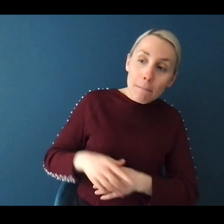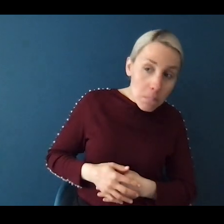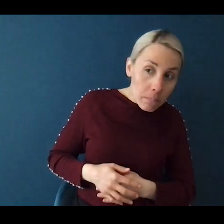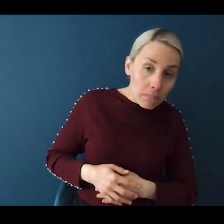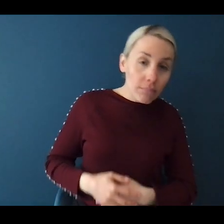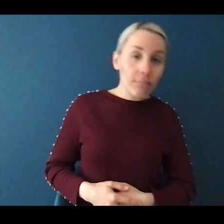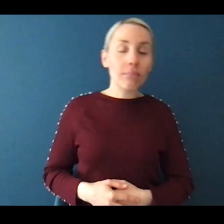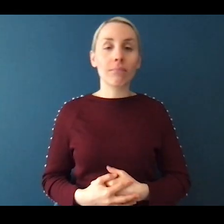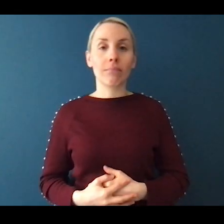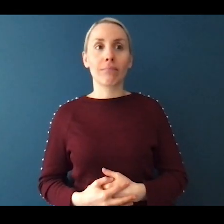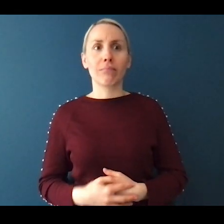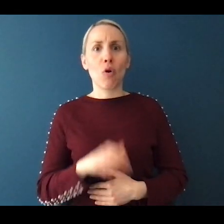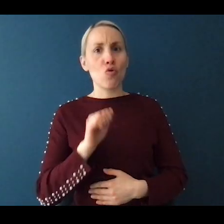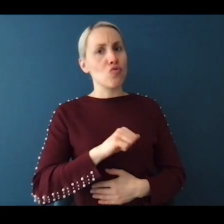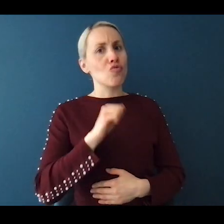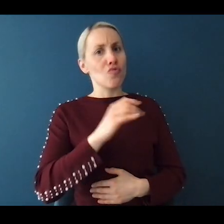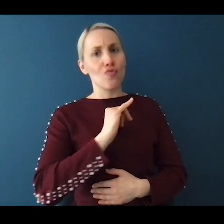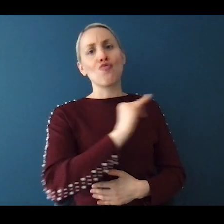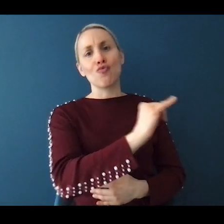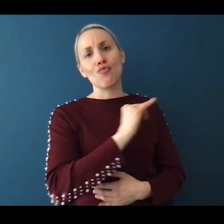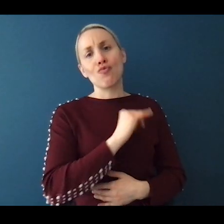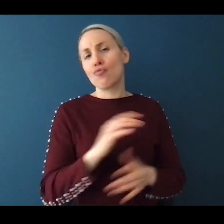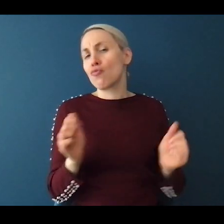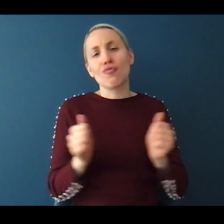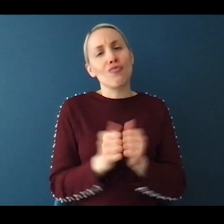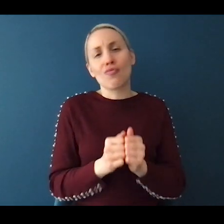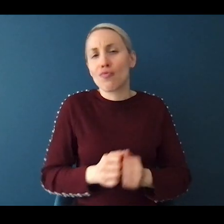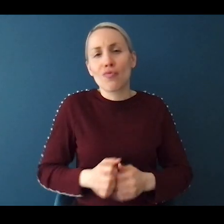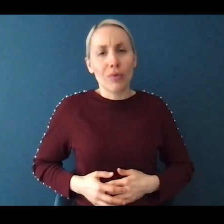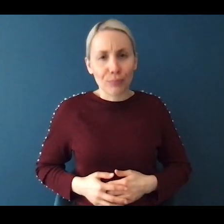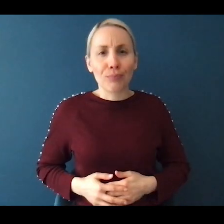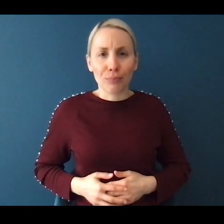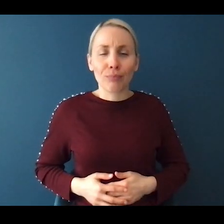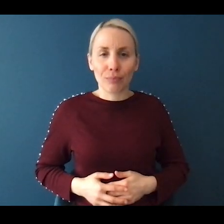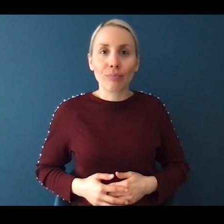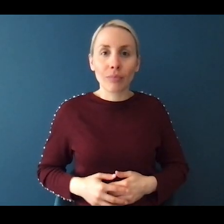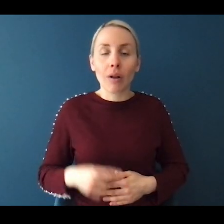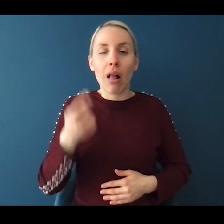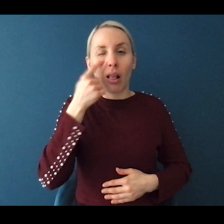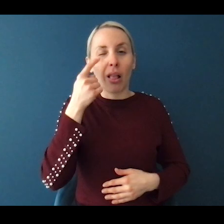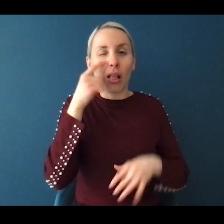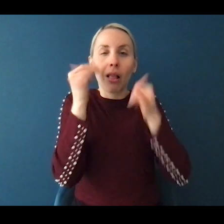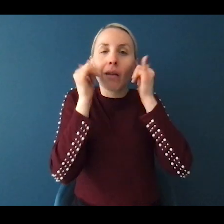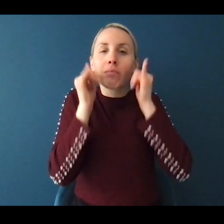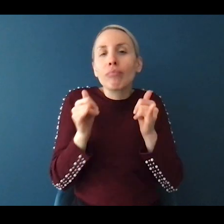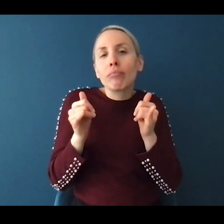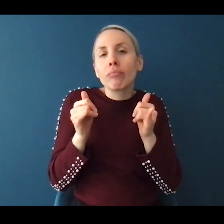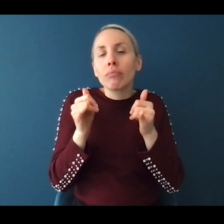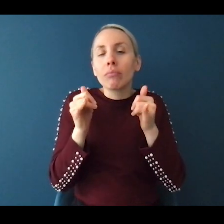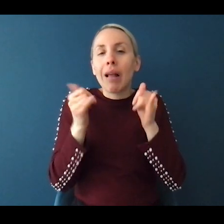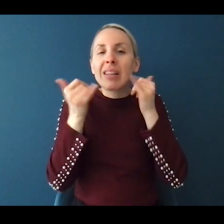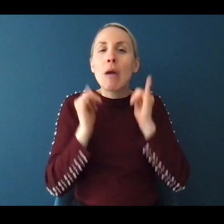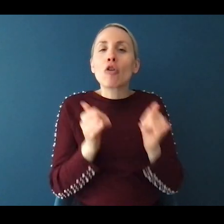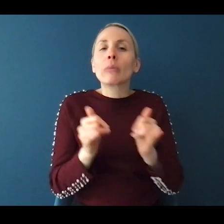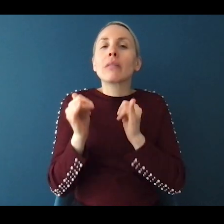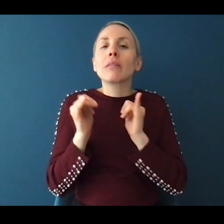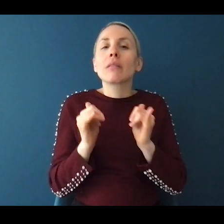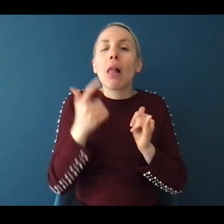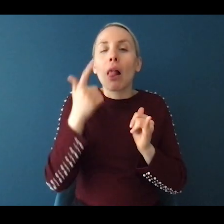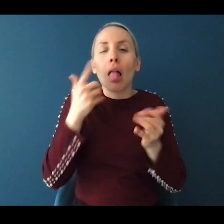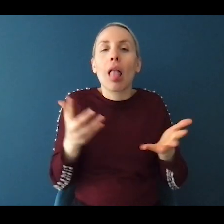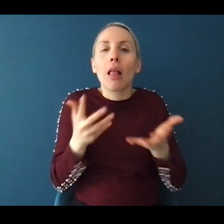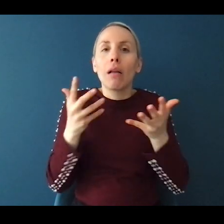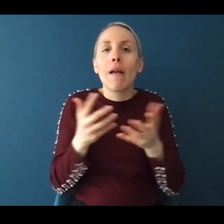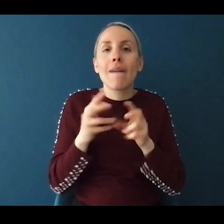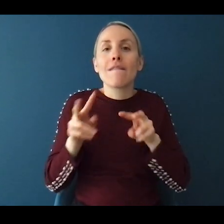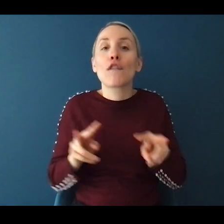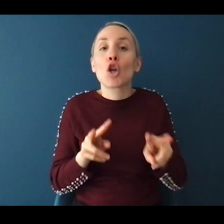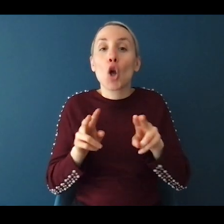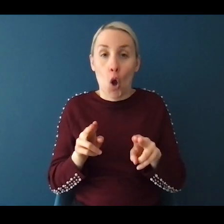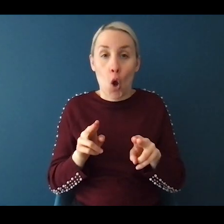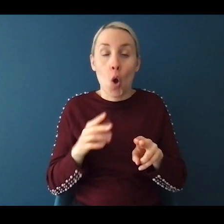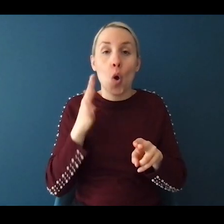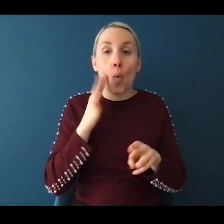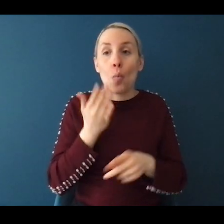I've been I'd been experimenting with video during a residency in the middle of the commission